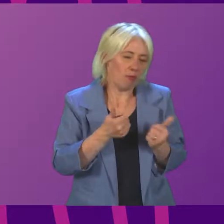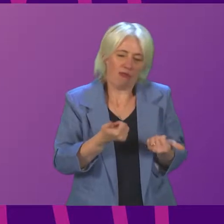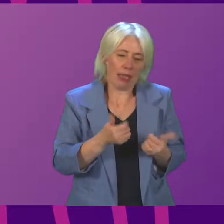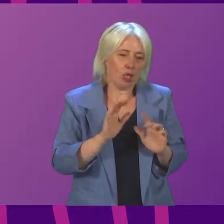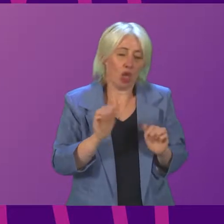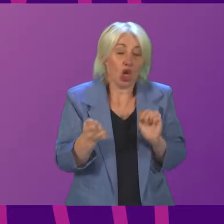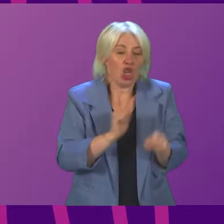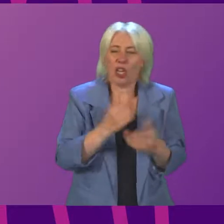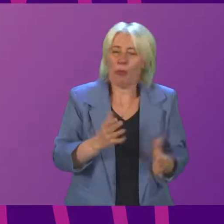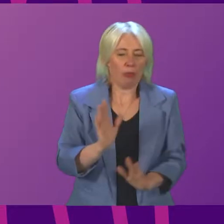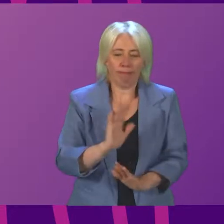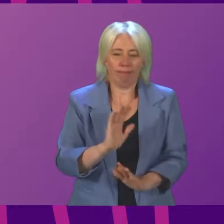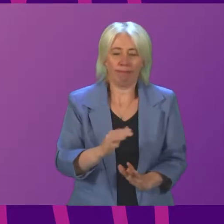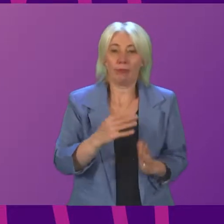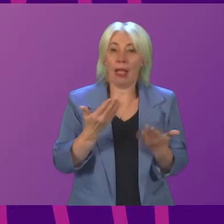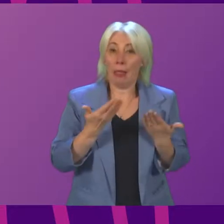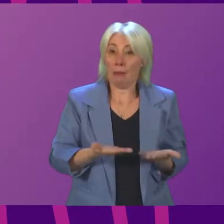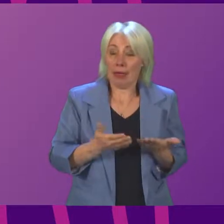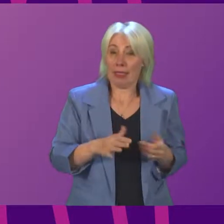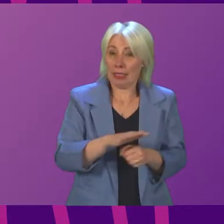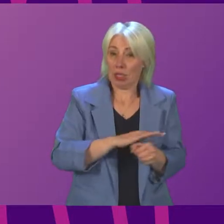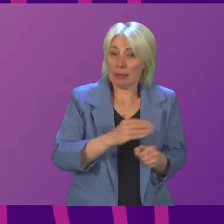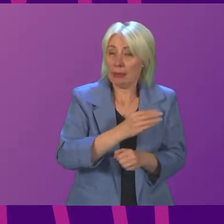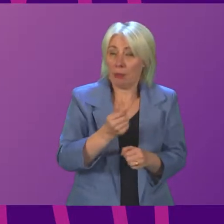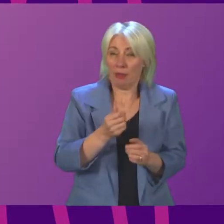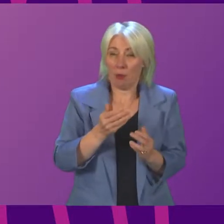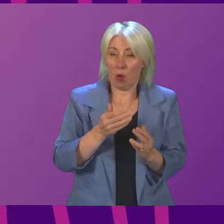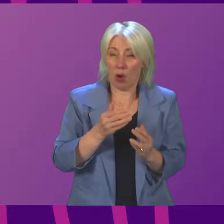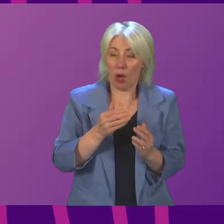At this stage of the pandemic, many of the more intrusive restrictions have been lifted, but